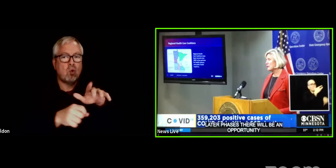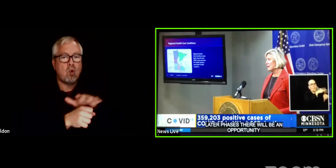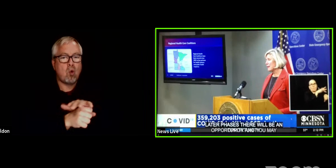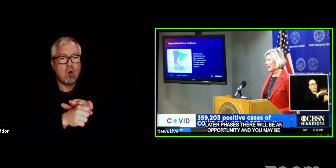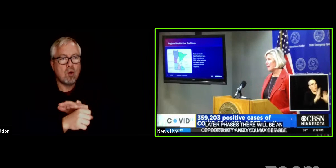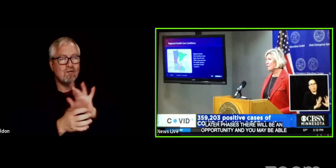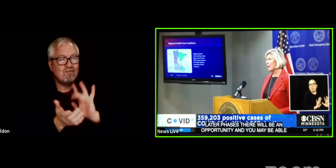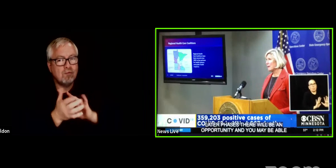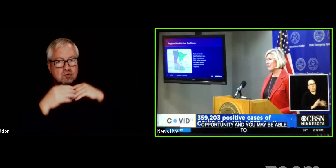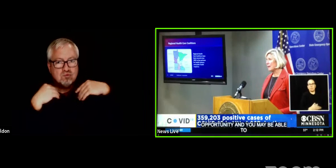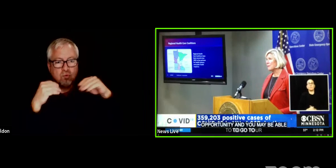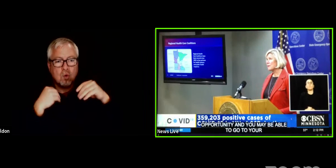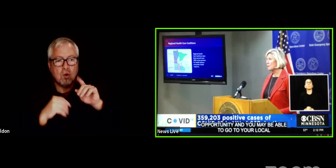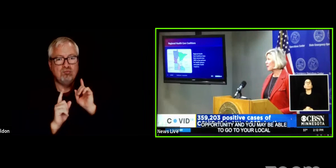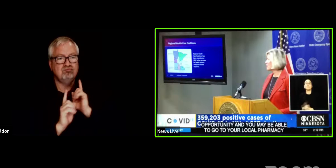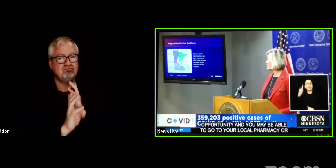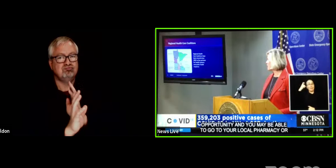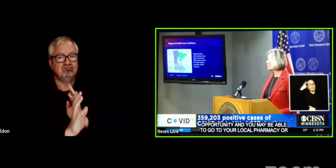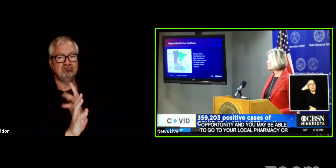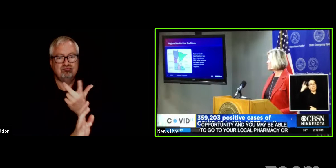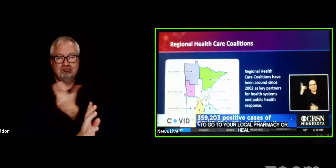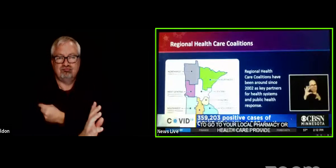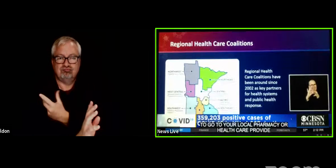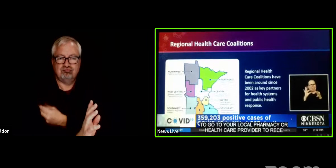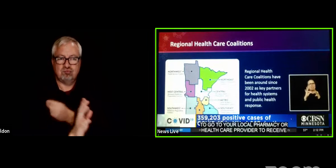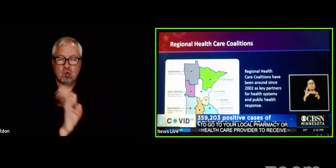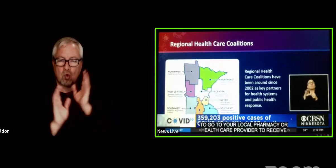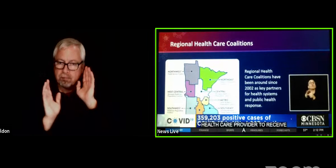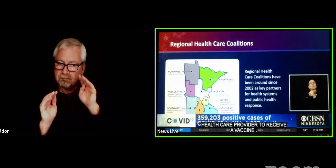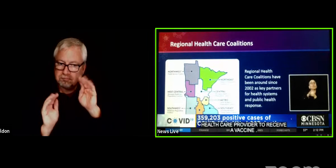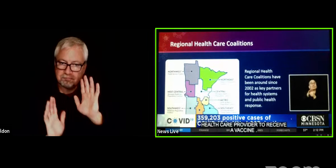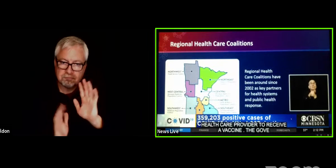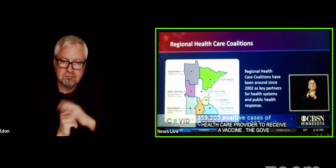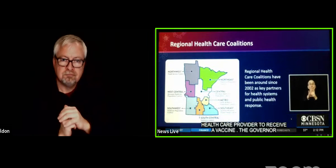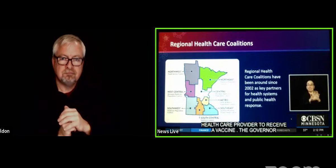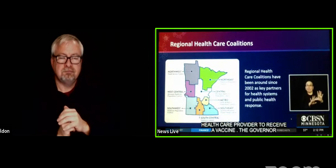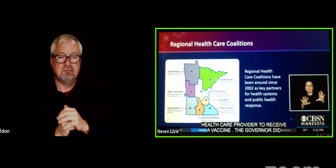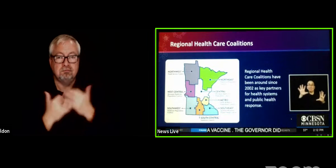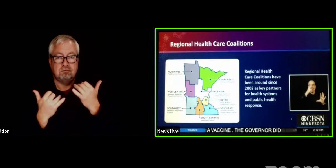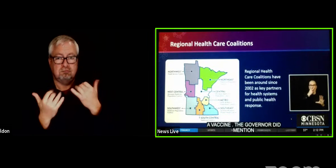AND THEY HAVE BEEN A FABULOUS PARTNER TO US. THESE HEALTH CARE COALITIONS HAVE BEEN AROUND